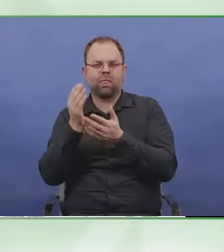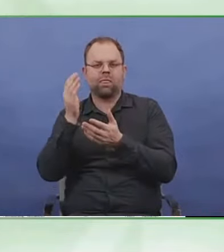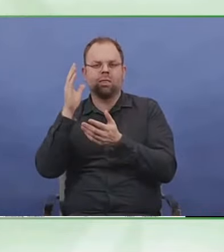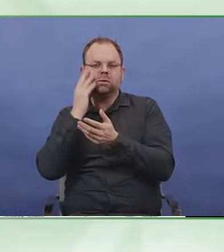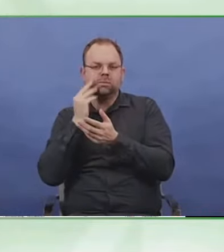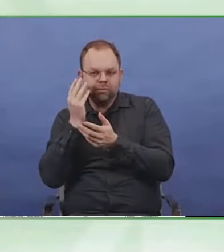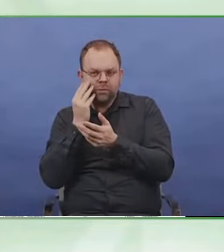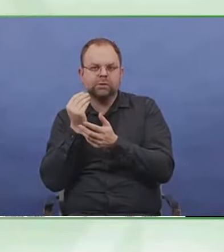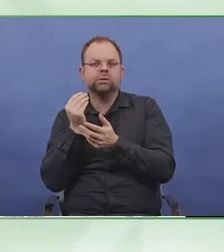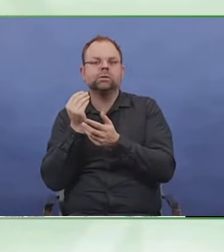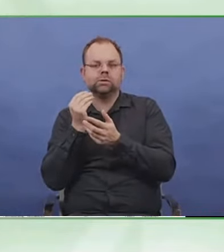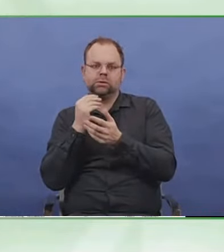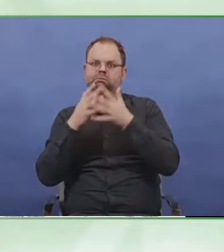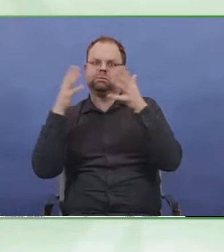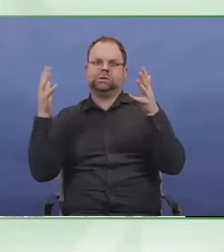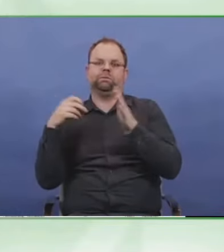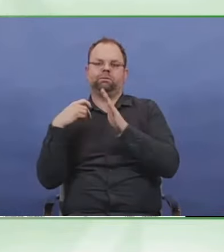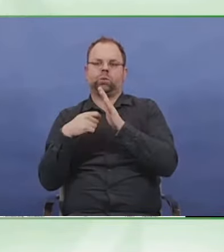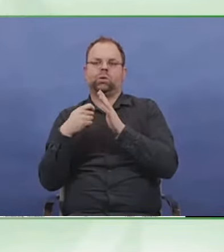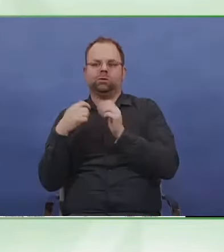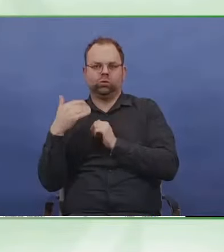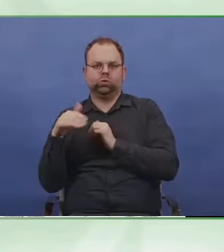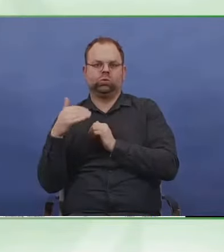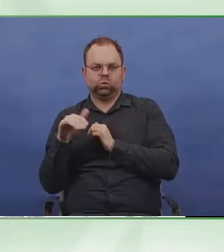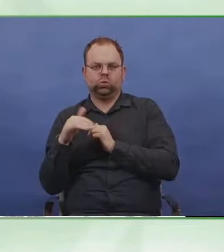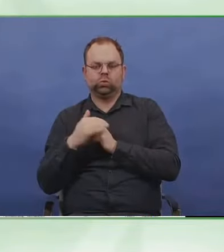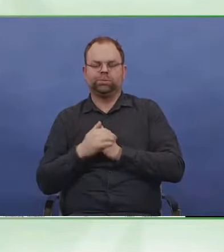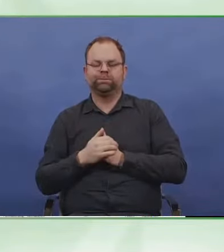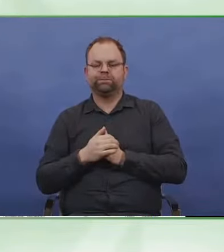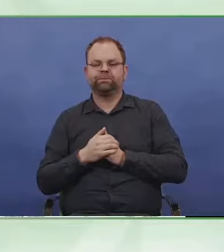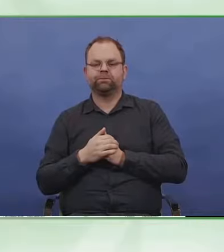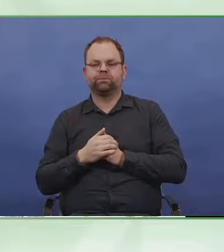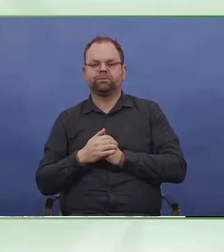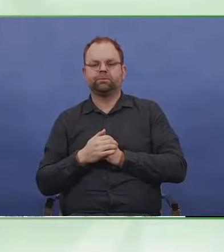really surprised because people started acting like competitors.